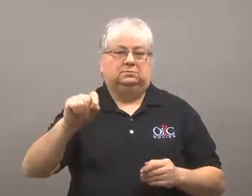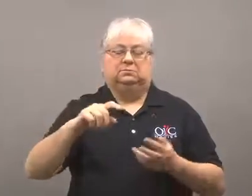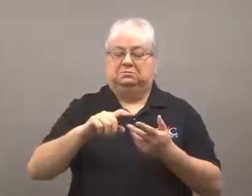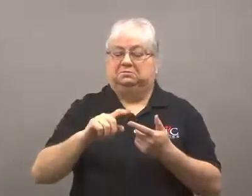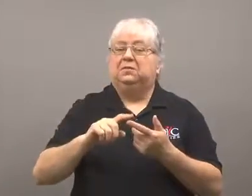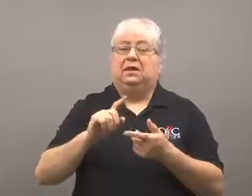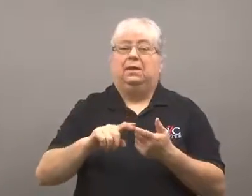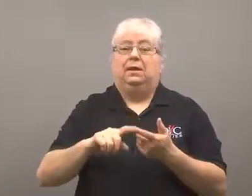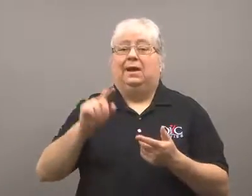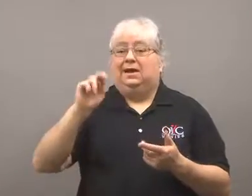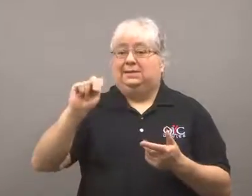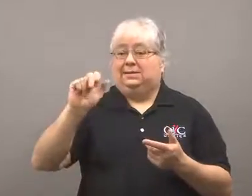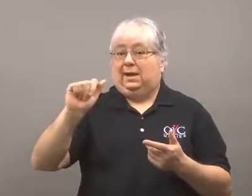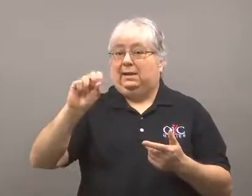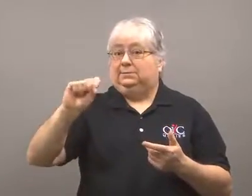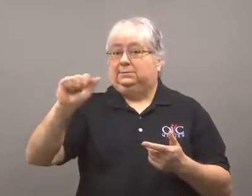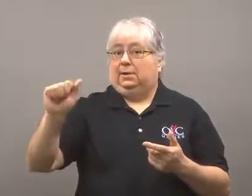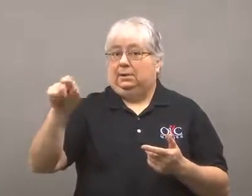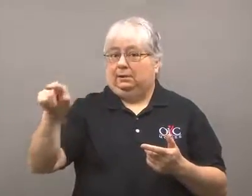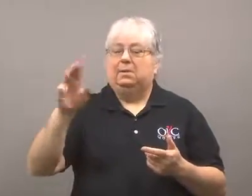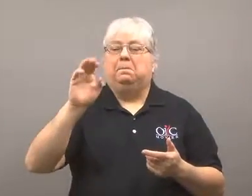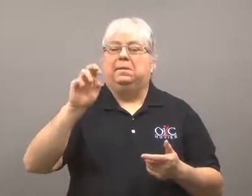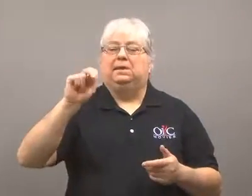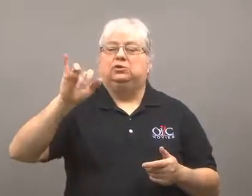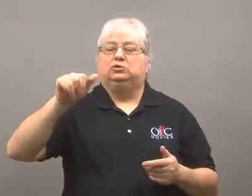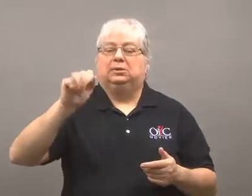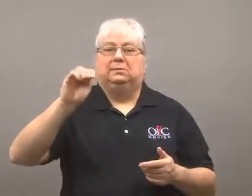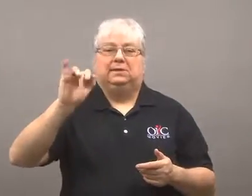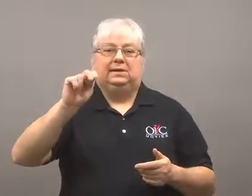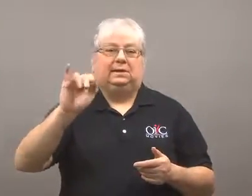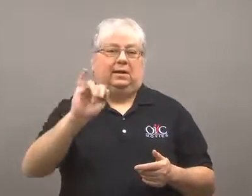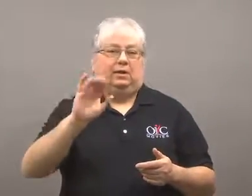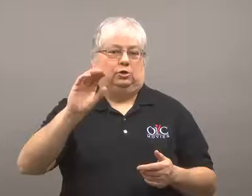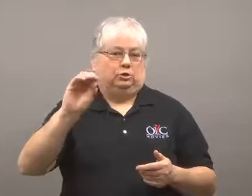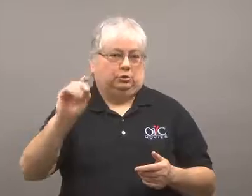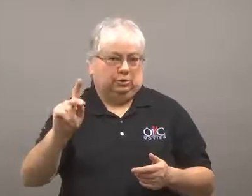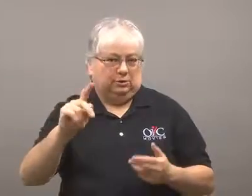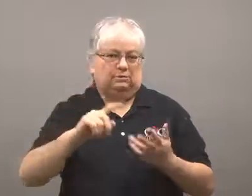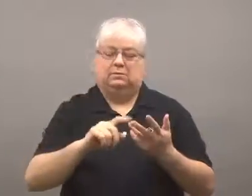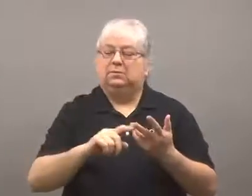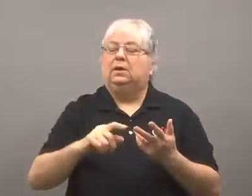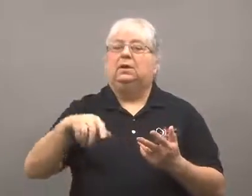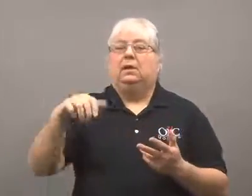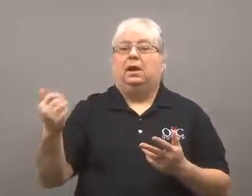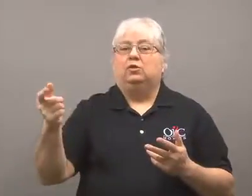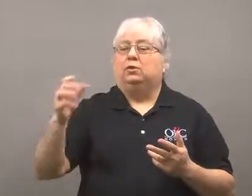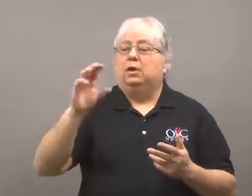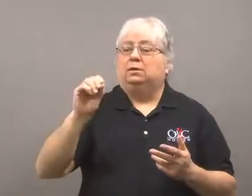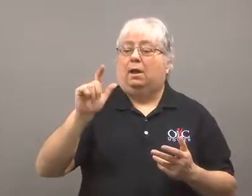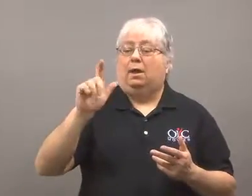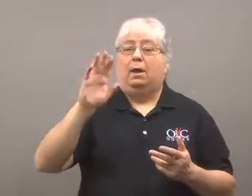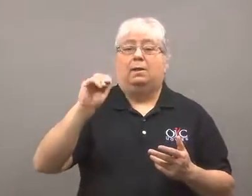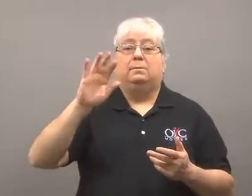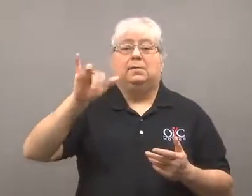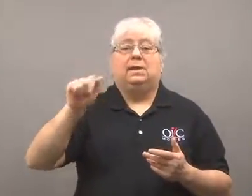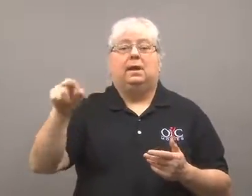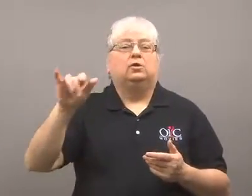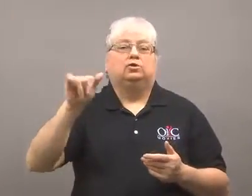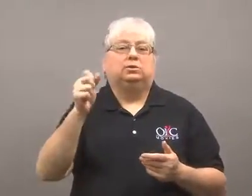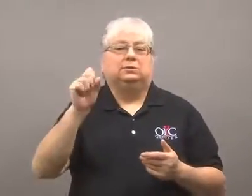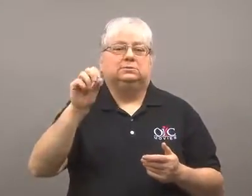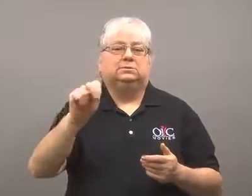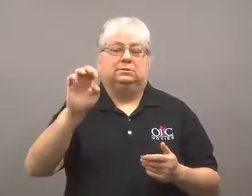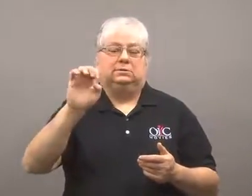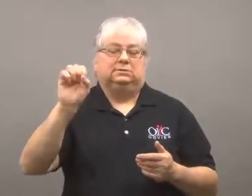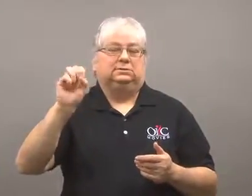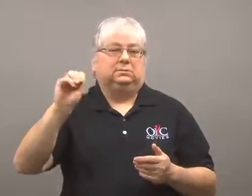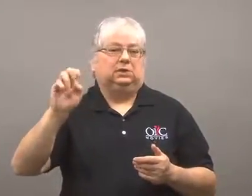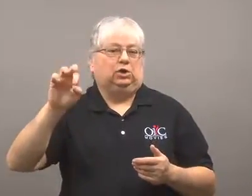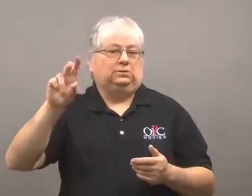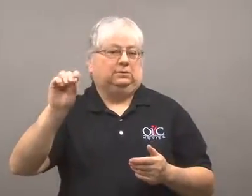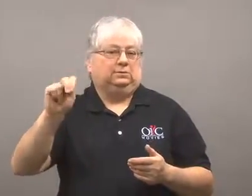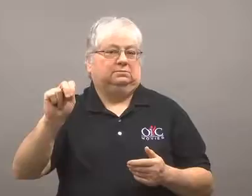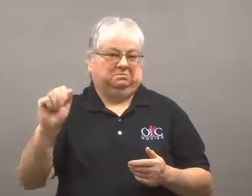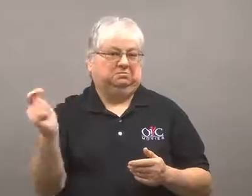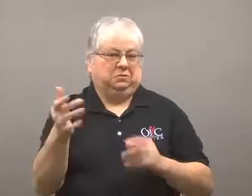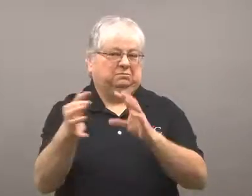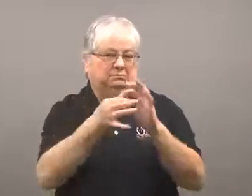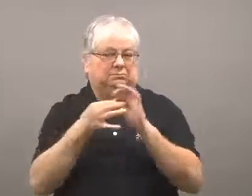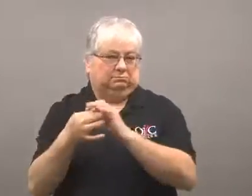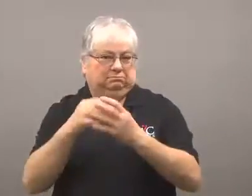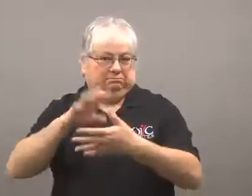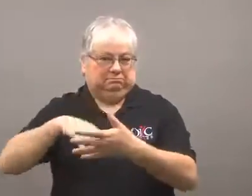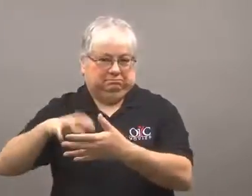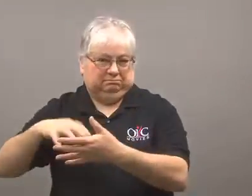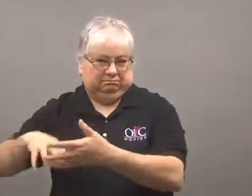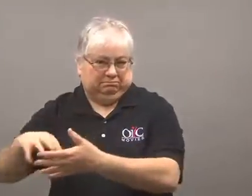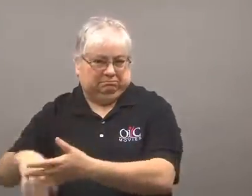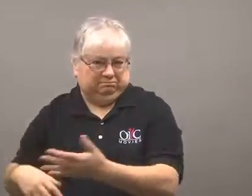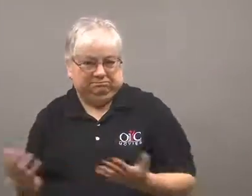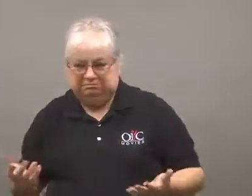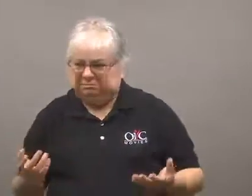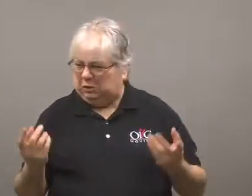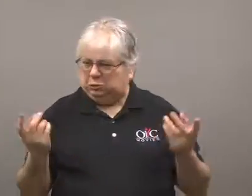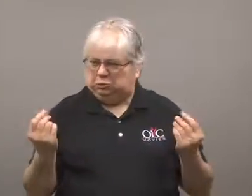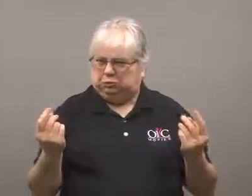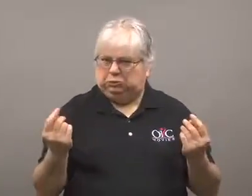Benjamin I. Cook of Nasa, and Jason E. Smerdon from Columbia.